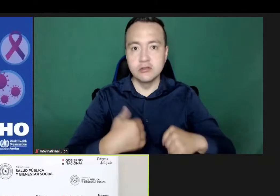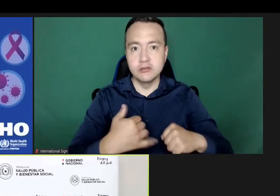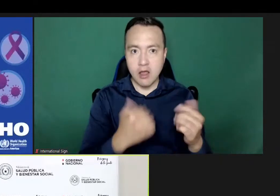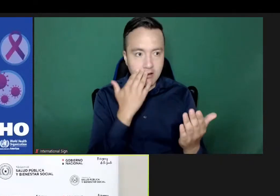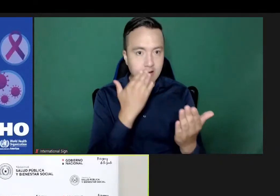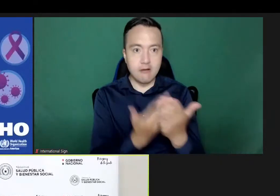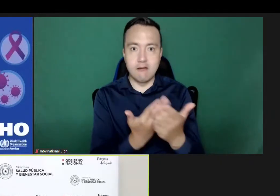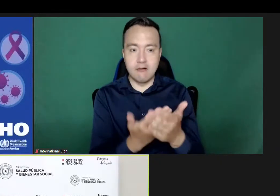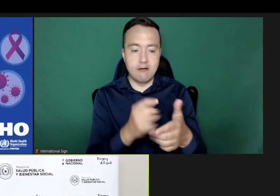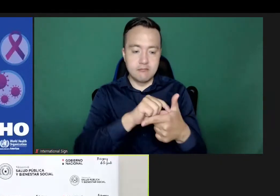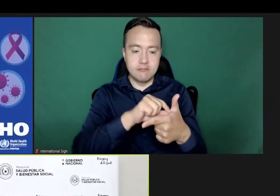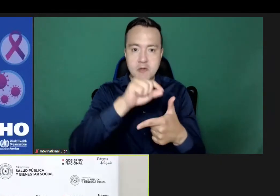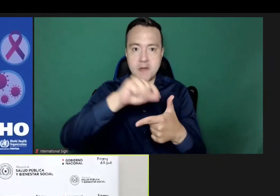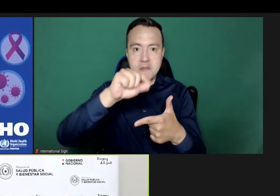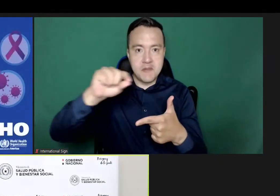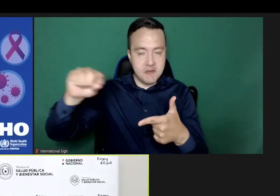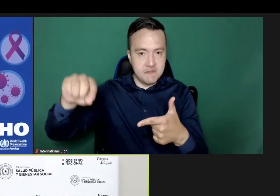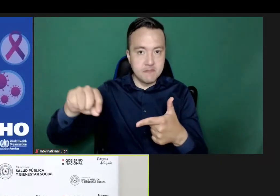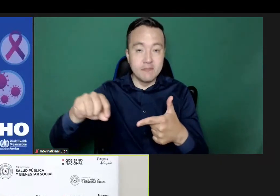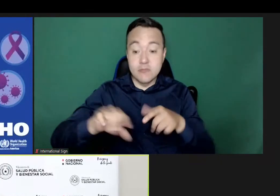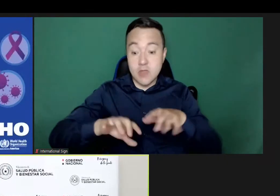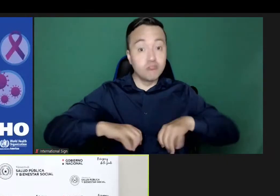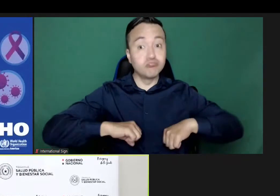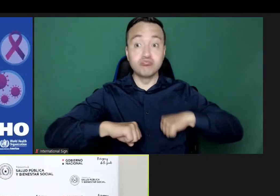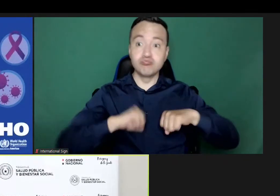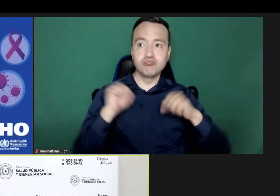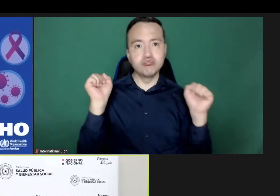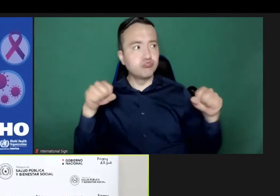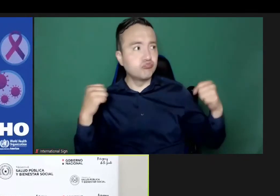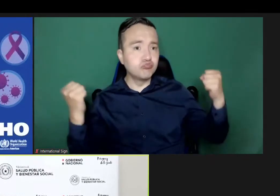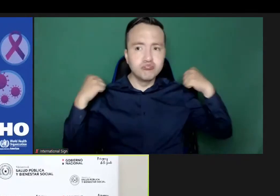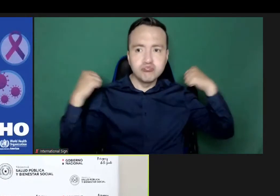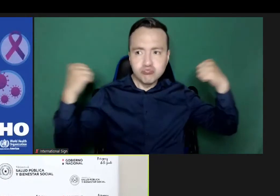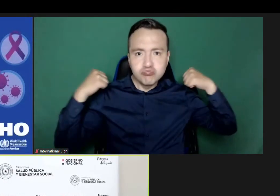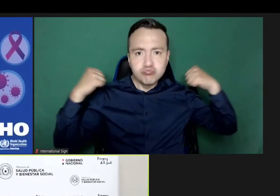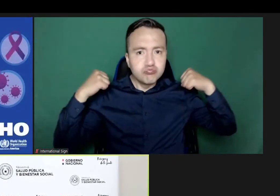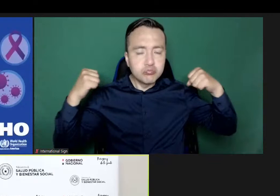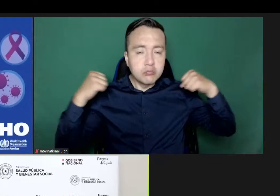We have some interesting indicators, showing that physical activity